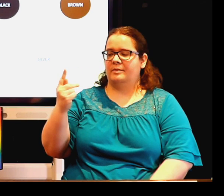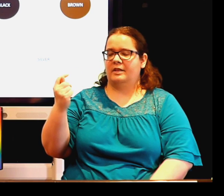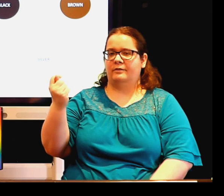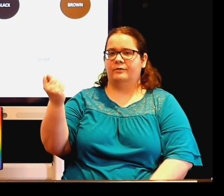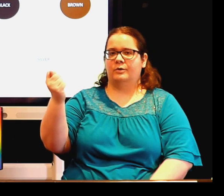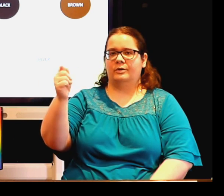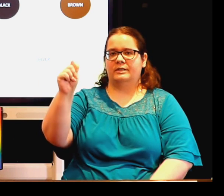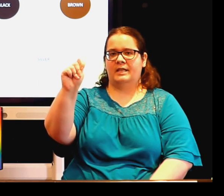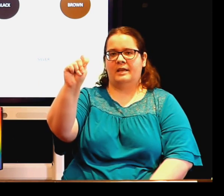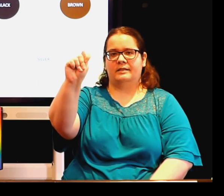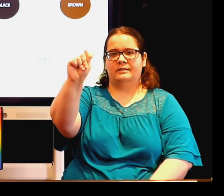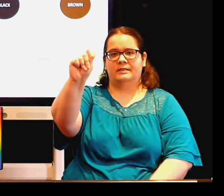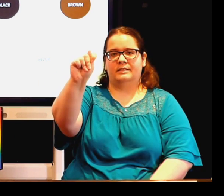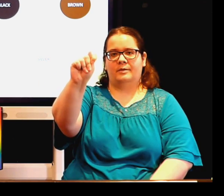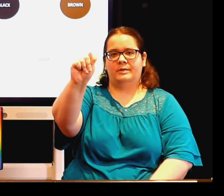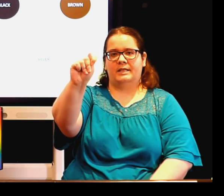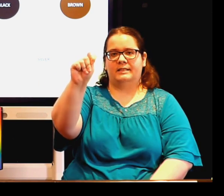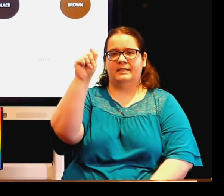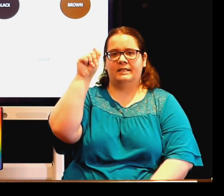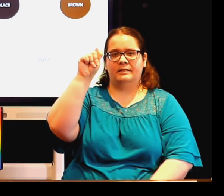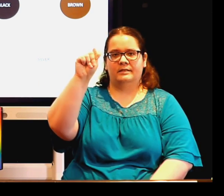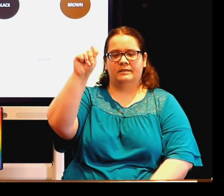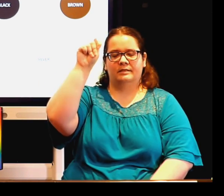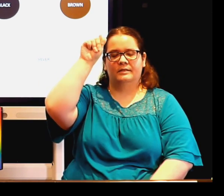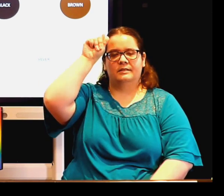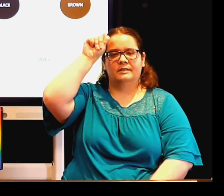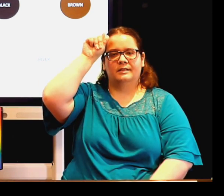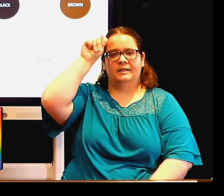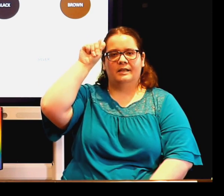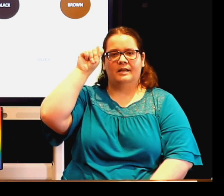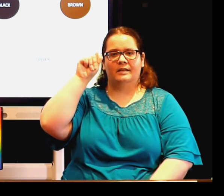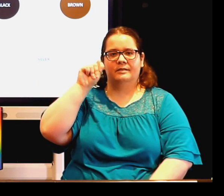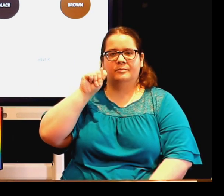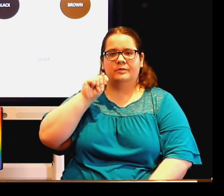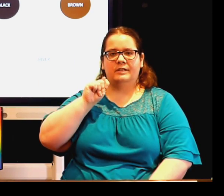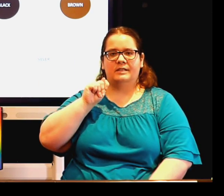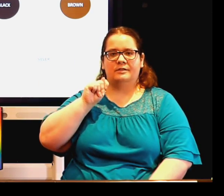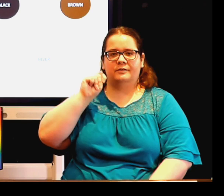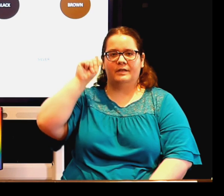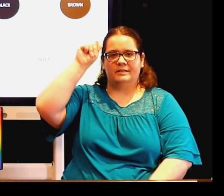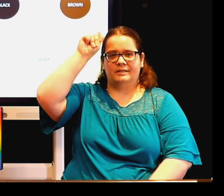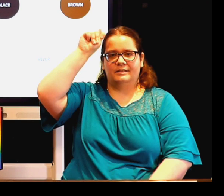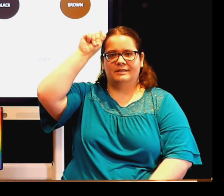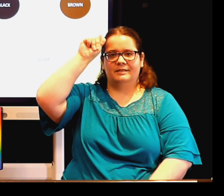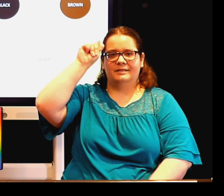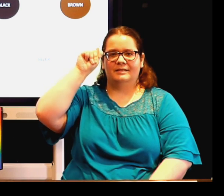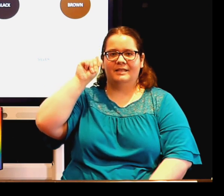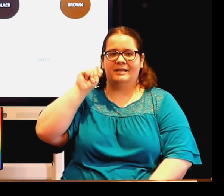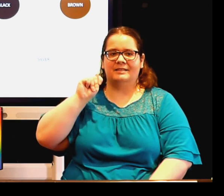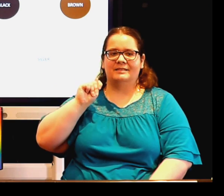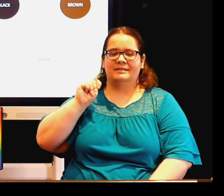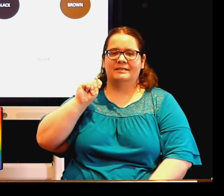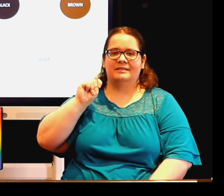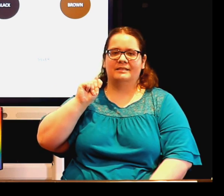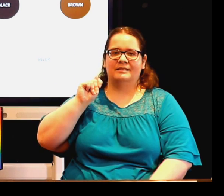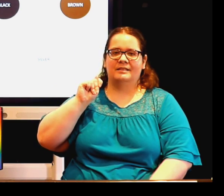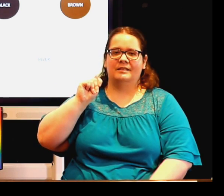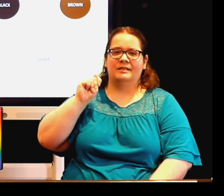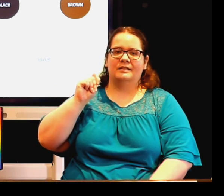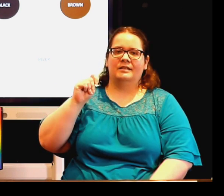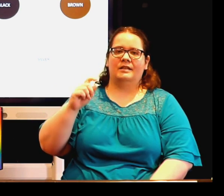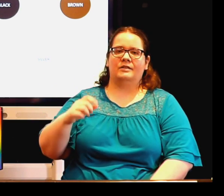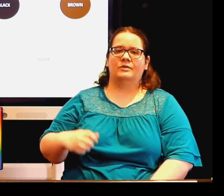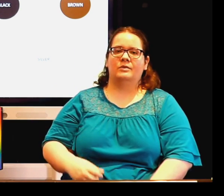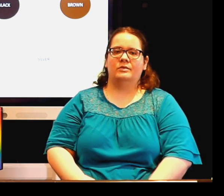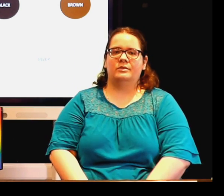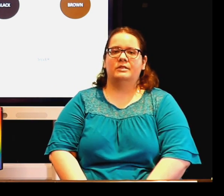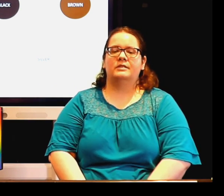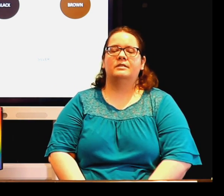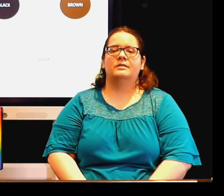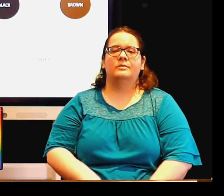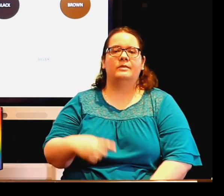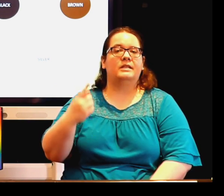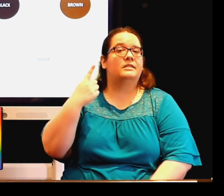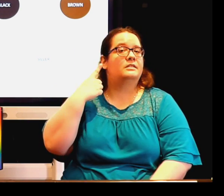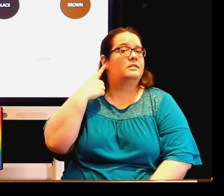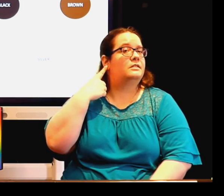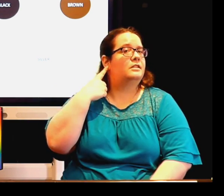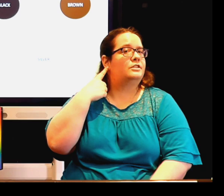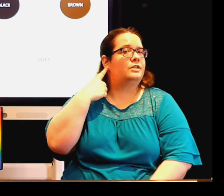thing for tan, this time we take a T and bring it down your face. Tan. And gold, we touch our